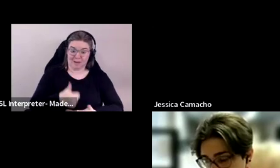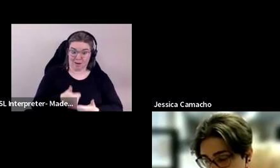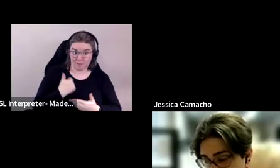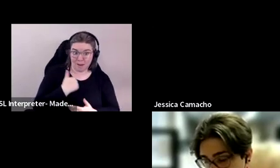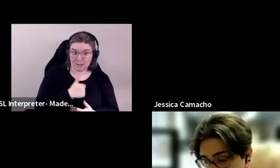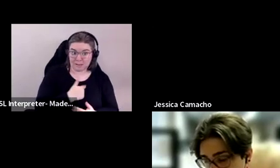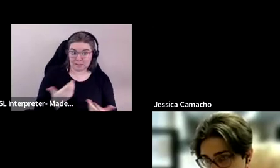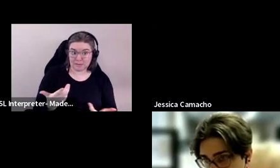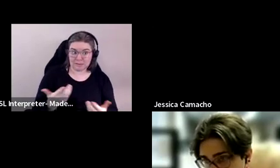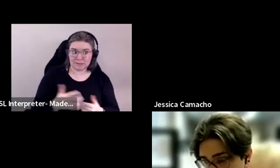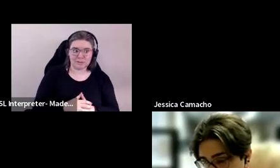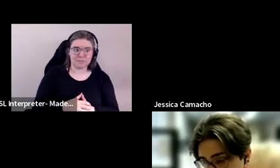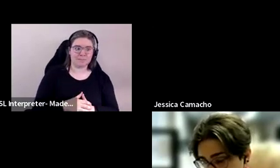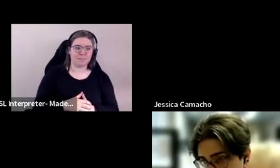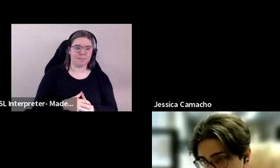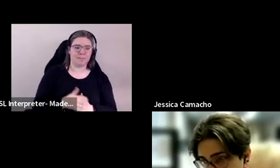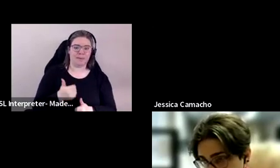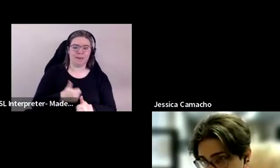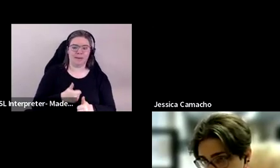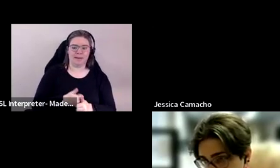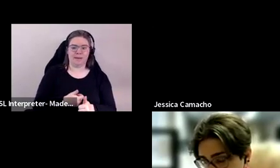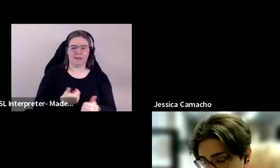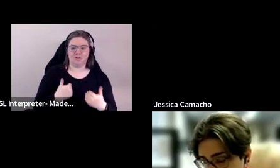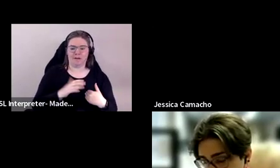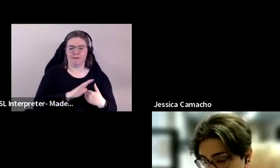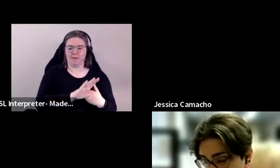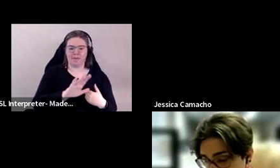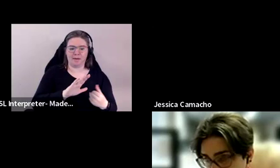Catherine Bogdanski: to have them all bring their stories and their experience and their barrier, and